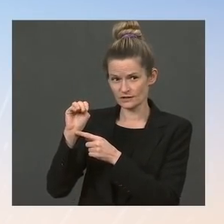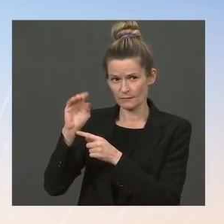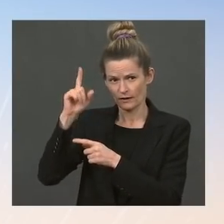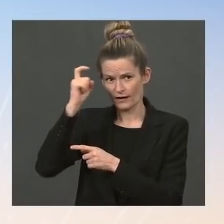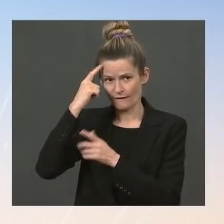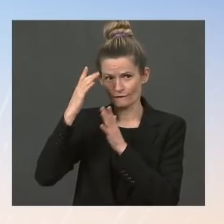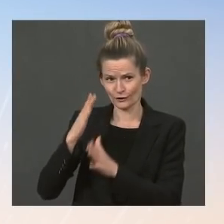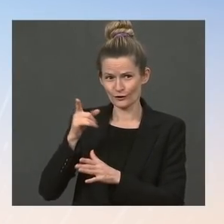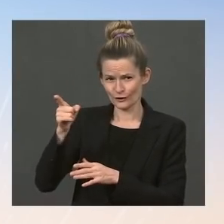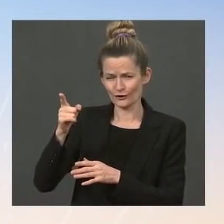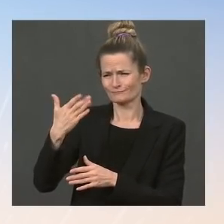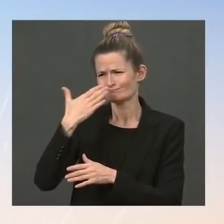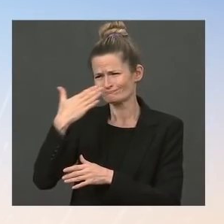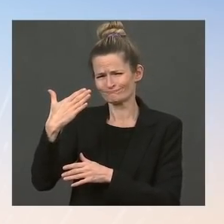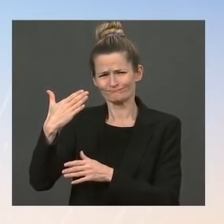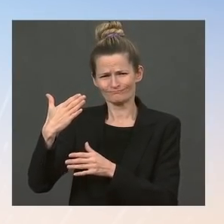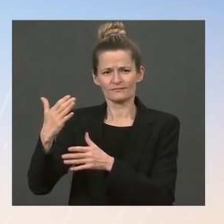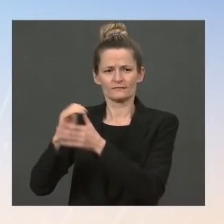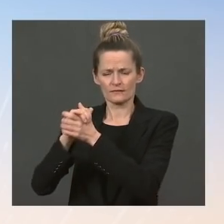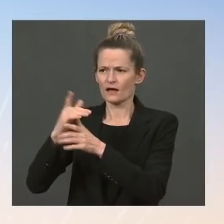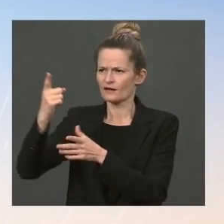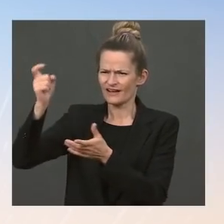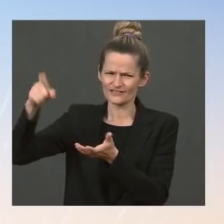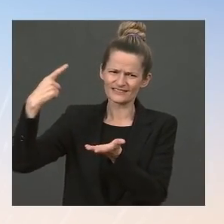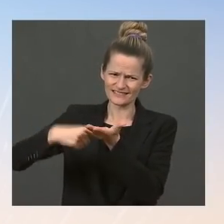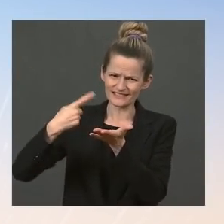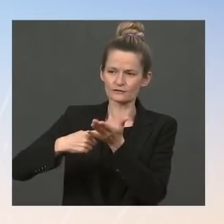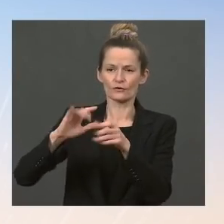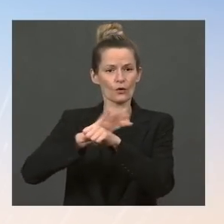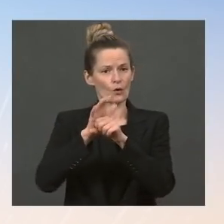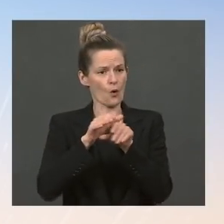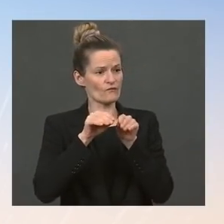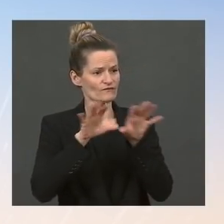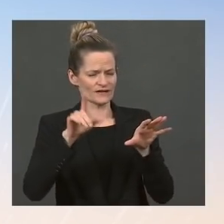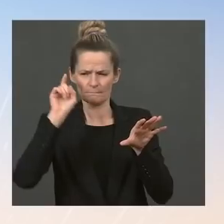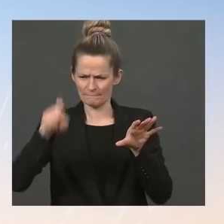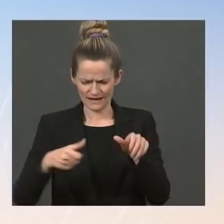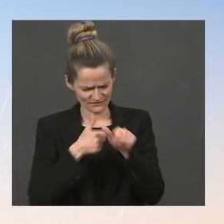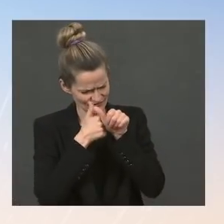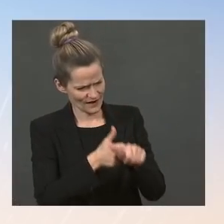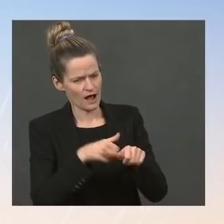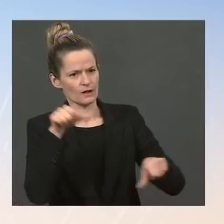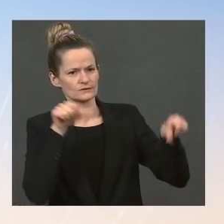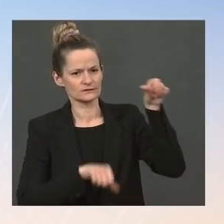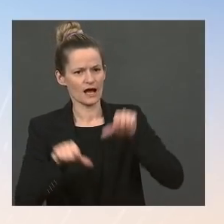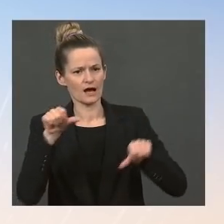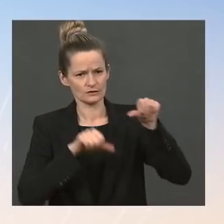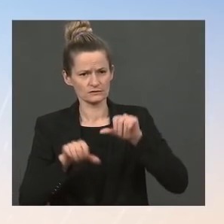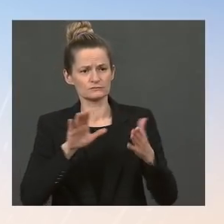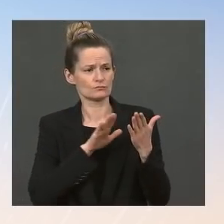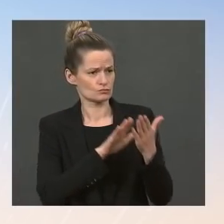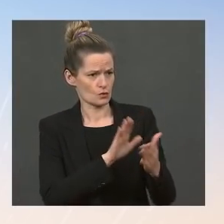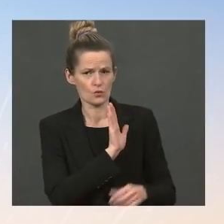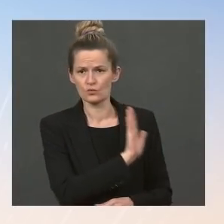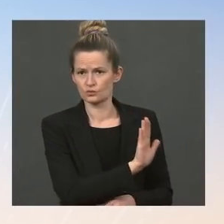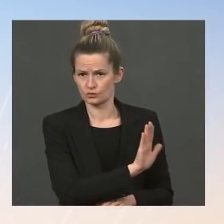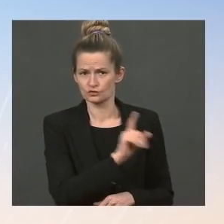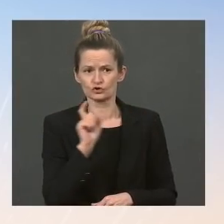about a science-based approach to fighting the pandemic. The President told Governor Newsom he was honored to have campaigned for him, and they both agreed the focus must continue to be